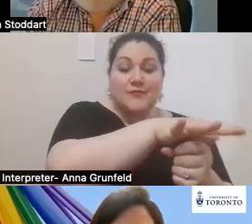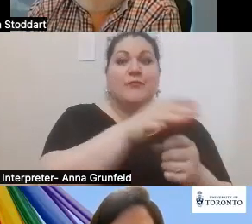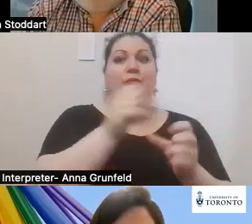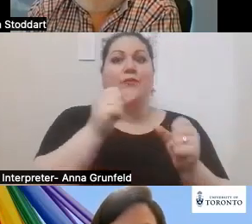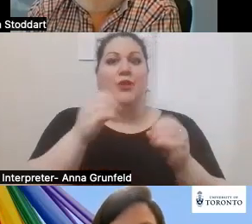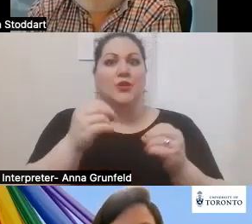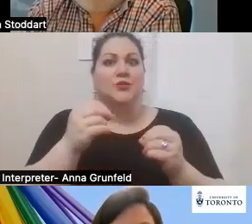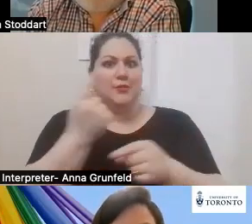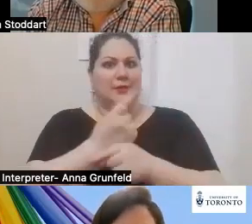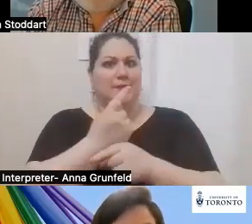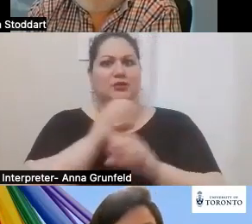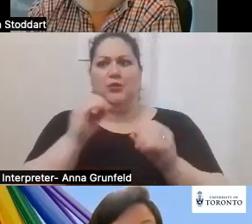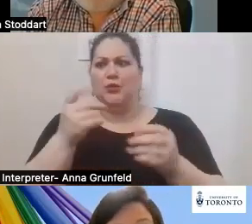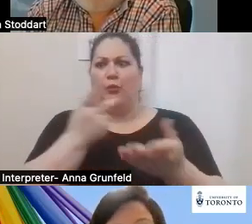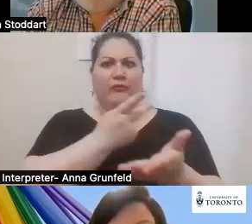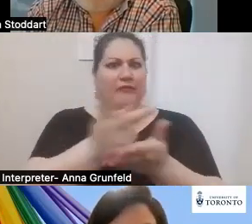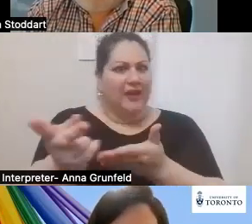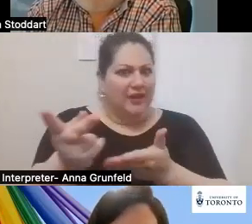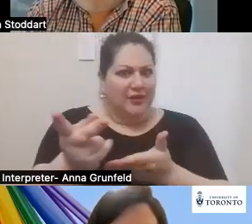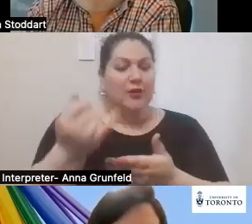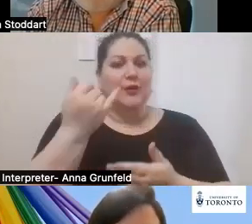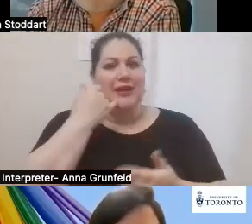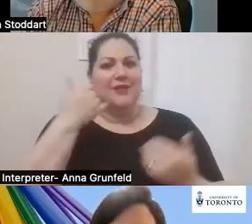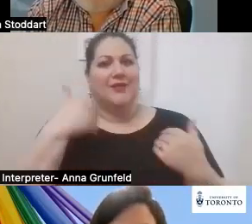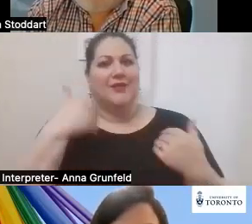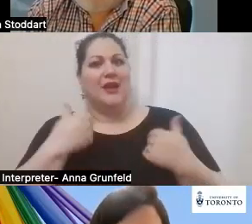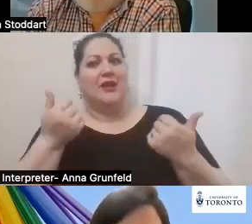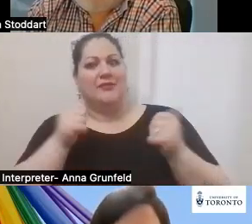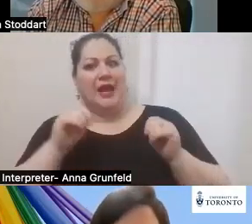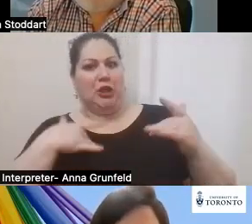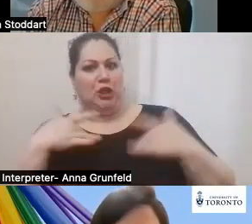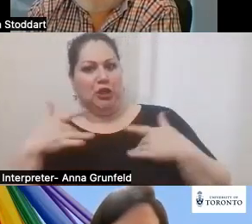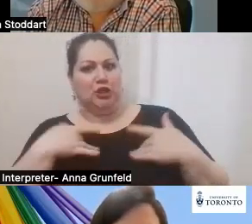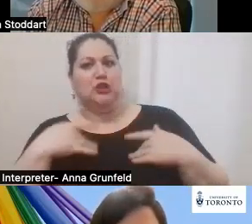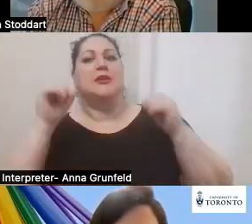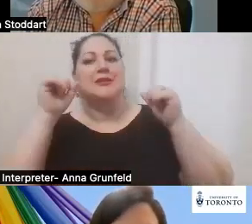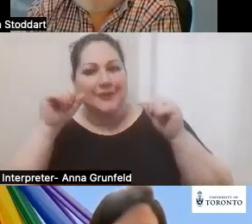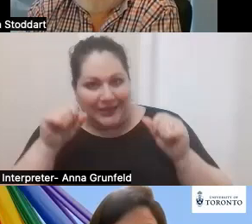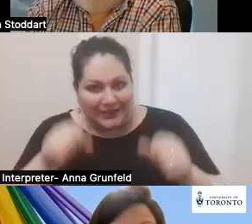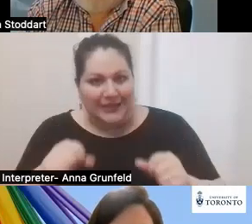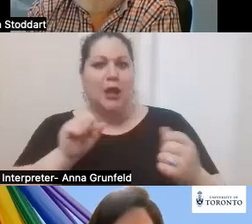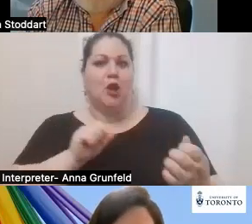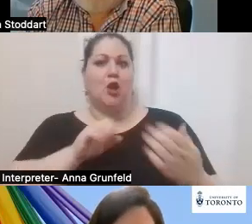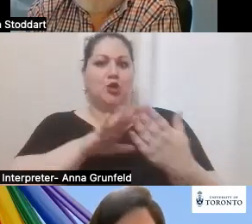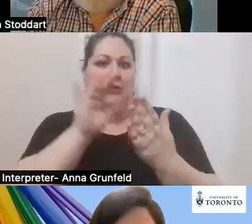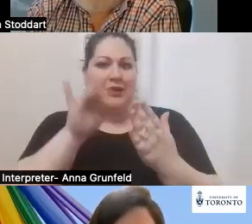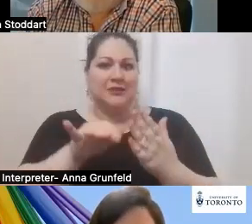professionalism that might be addressed and, and intervened during the practicum, right?